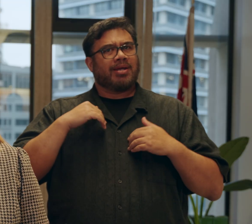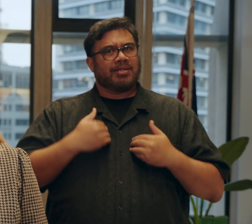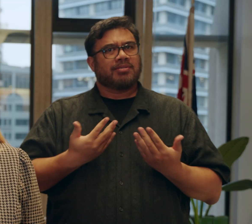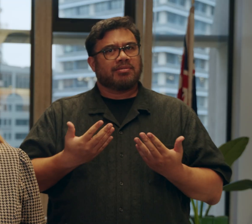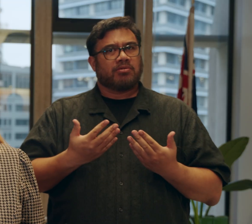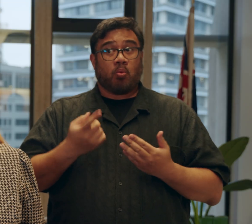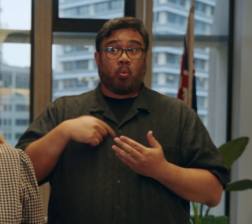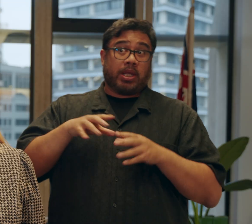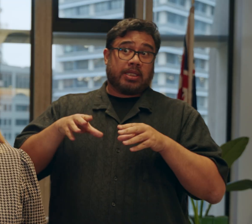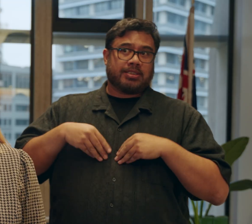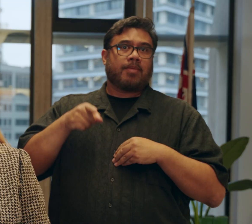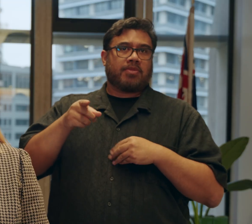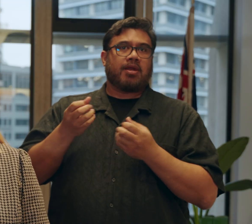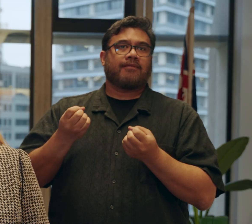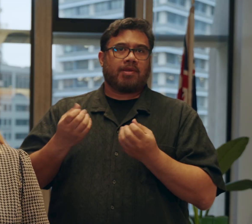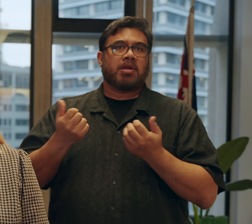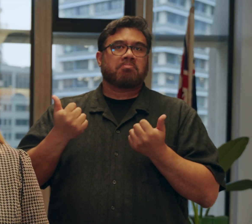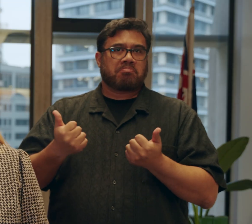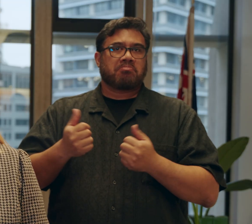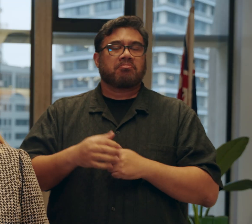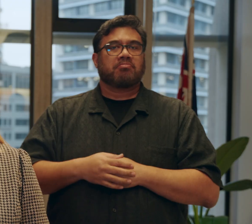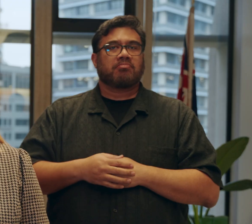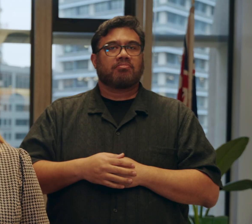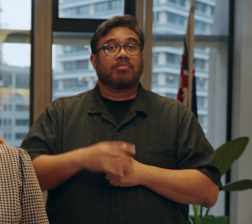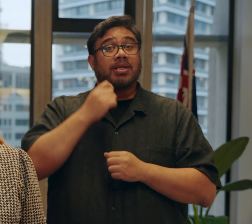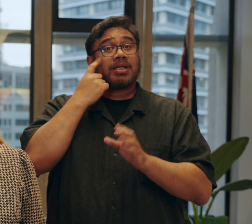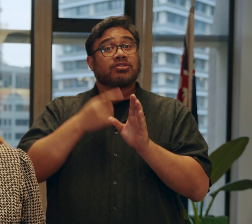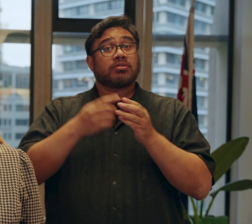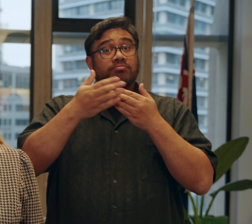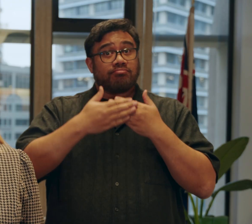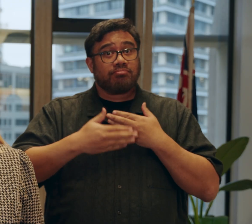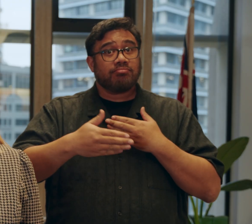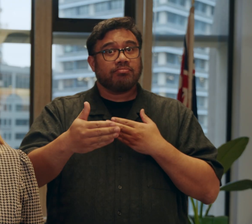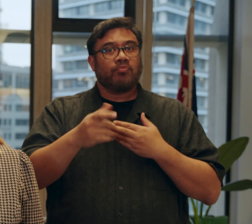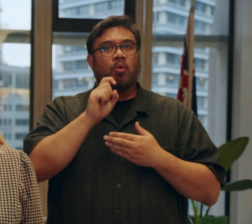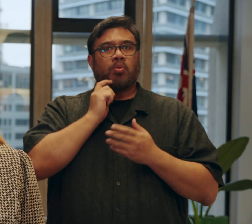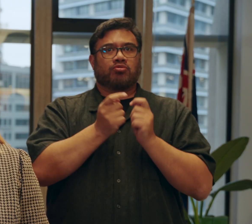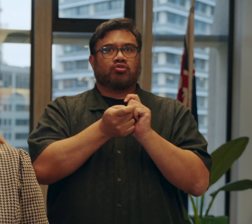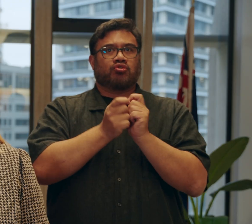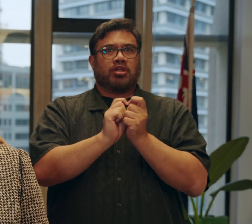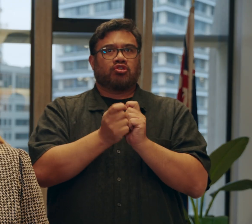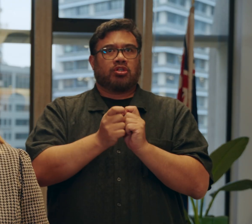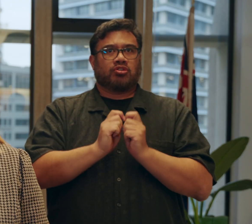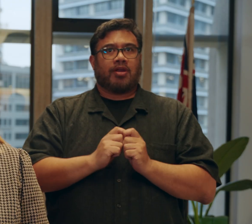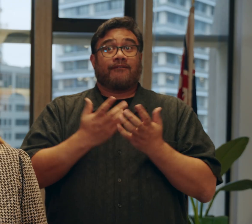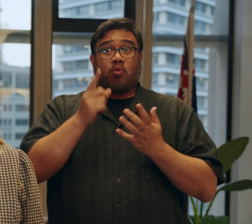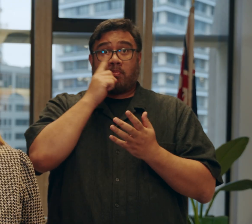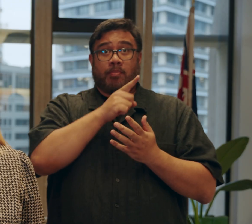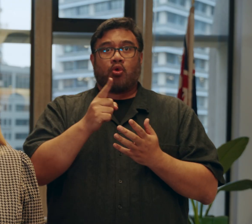And we've taken that feedback on board. From next year, there will be changes for people who get funding